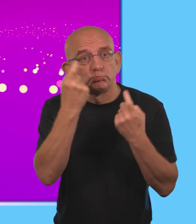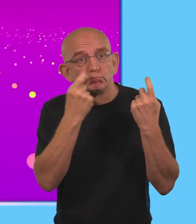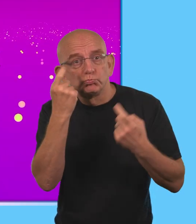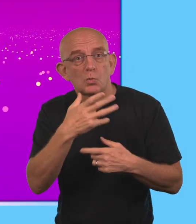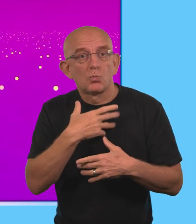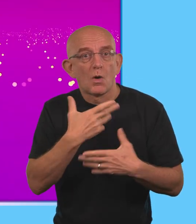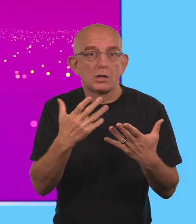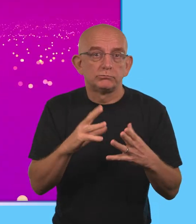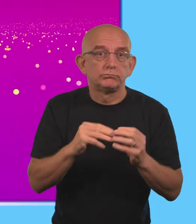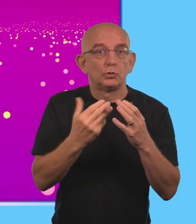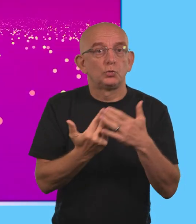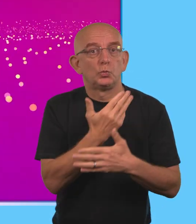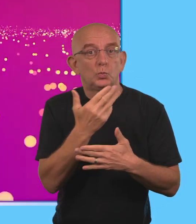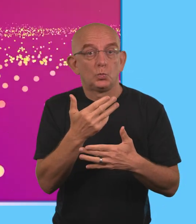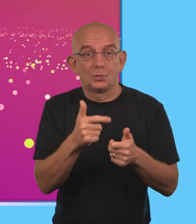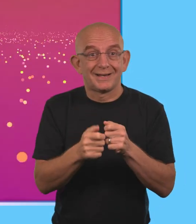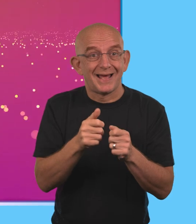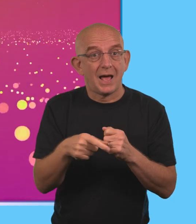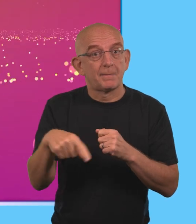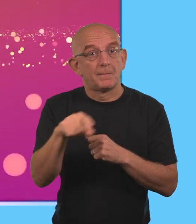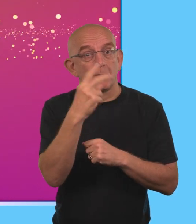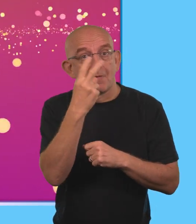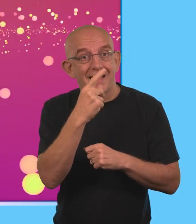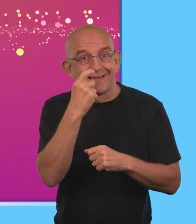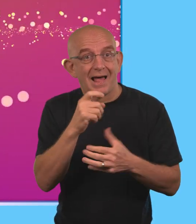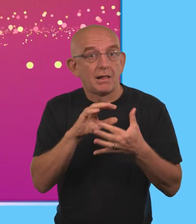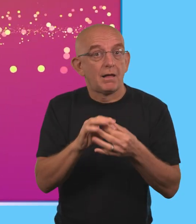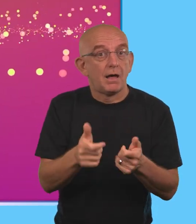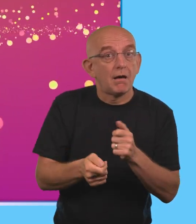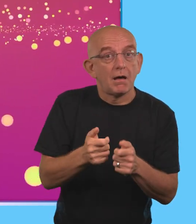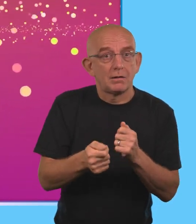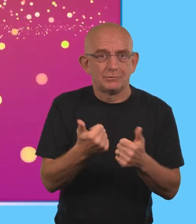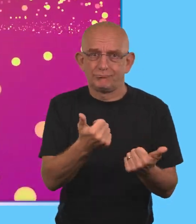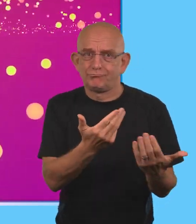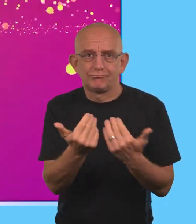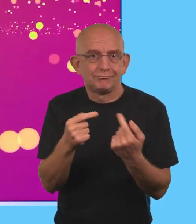So if you are a developer thinking of making your game blind friendly, it can be done,